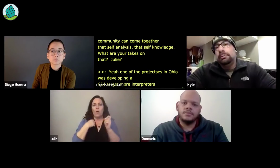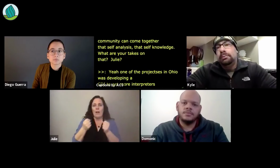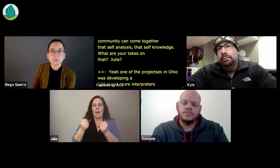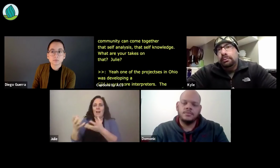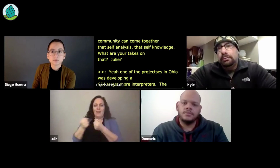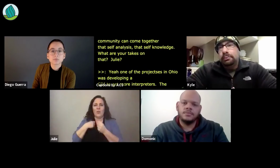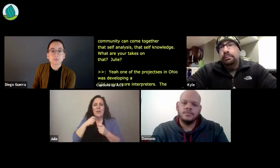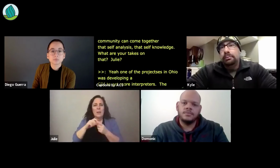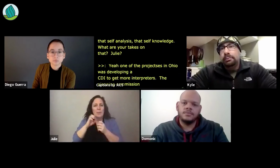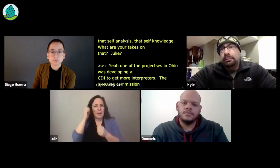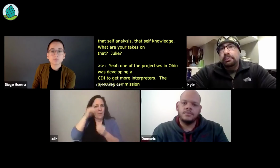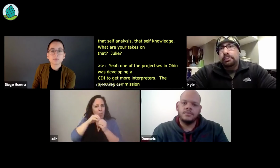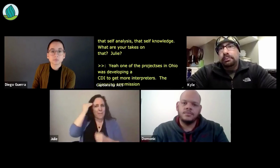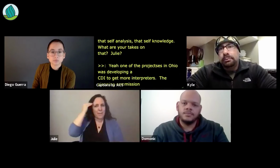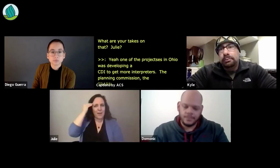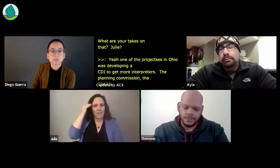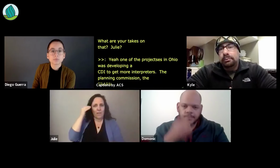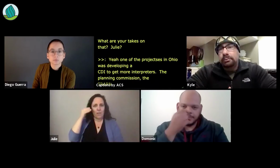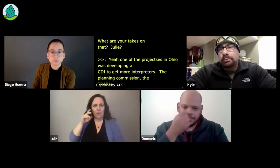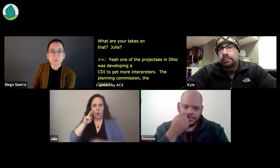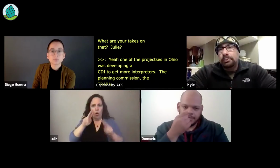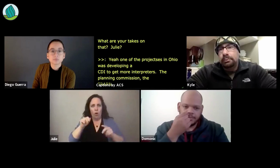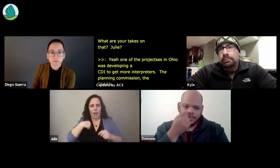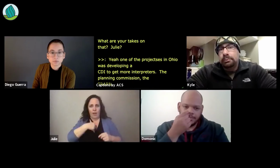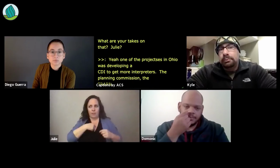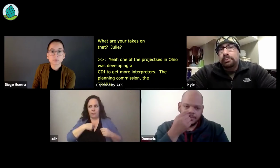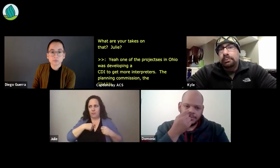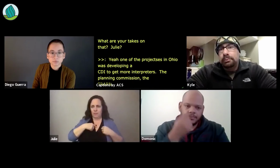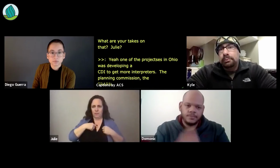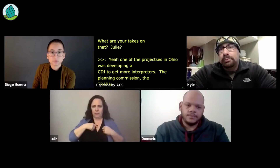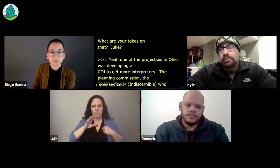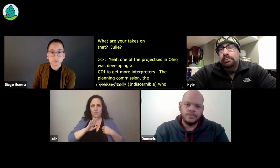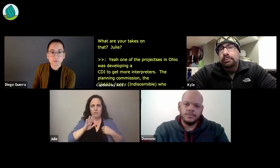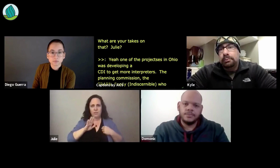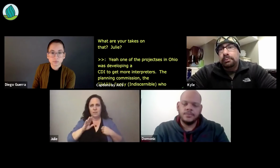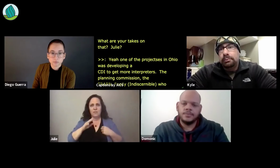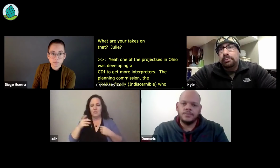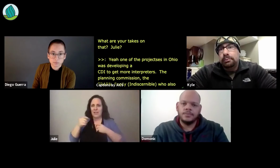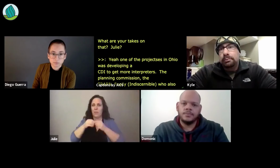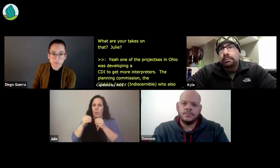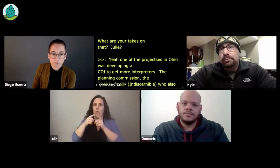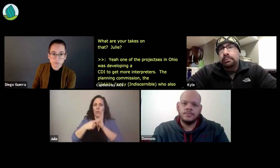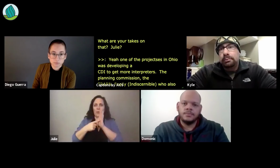but they were then able to be more mindful of us to take a look at ourselves. We're like, hey, we need more representation.